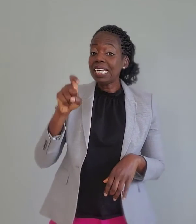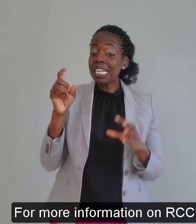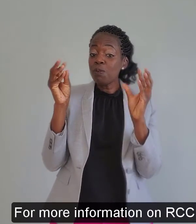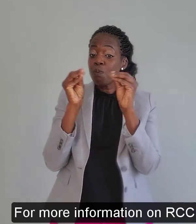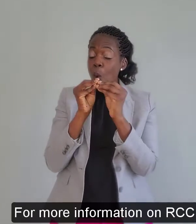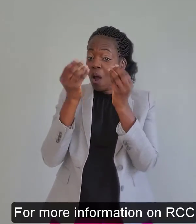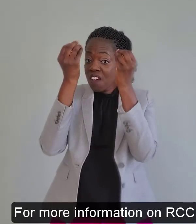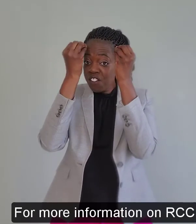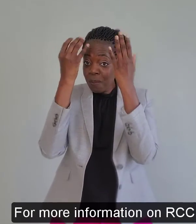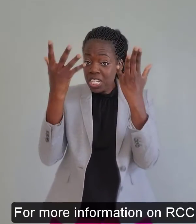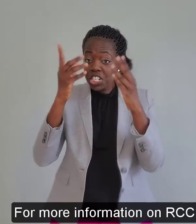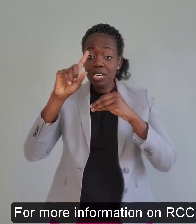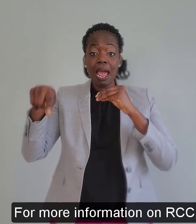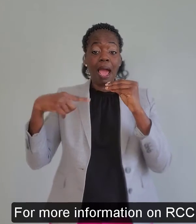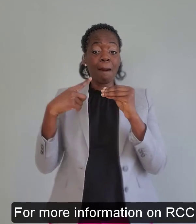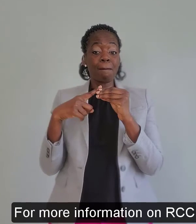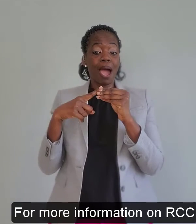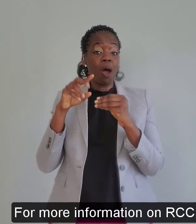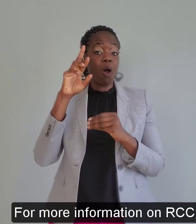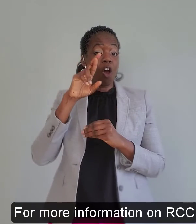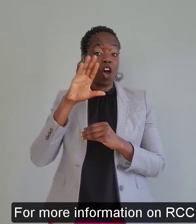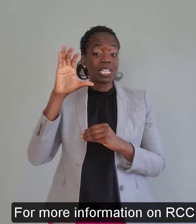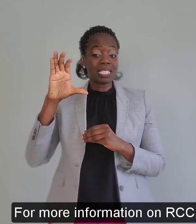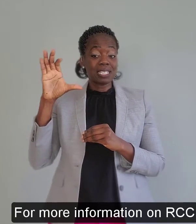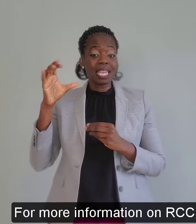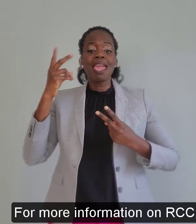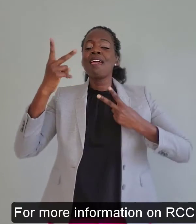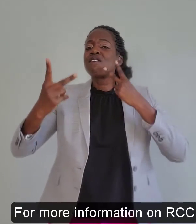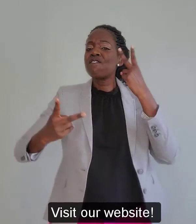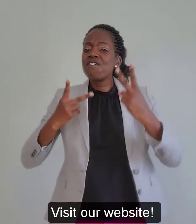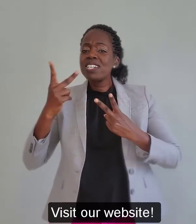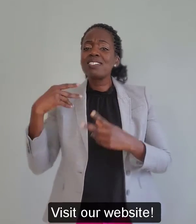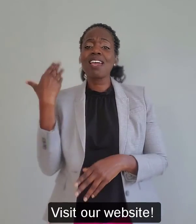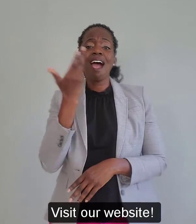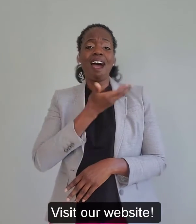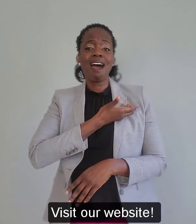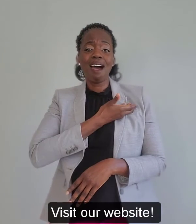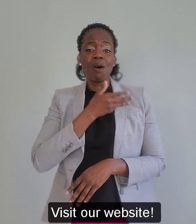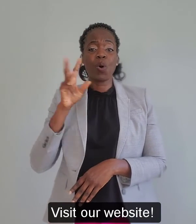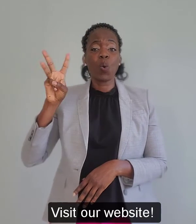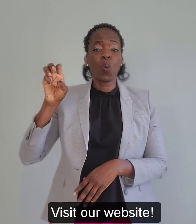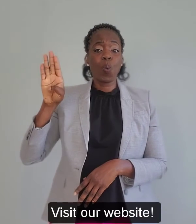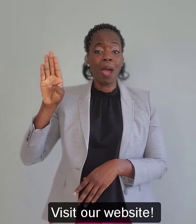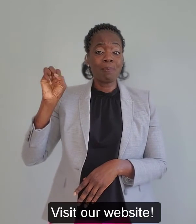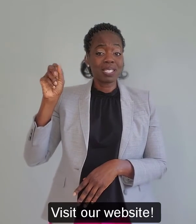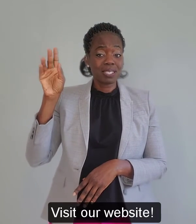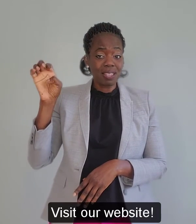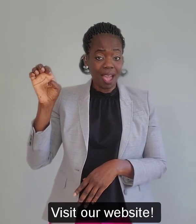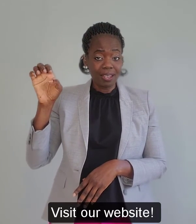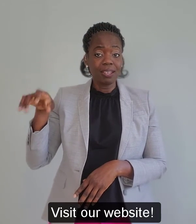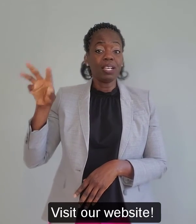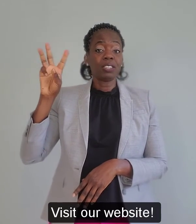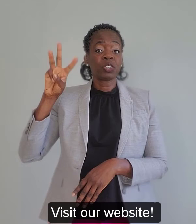For more information on RCC Visit our website!